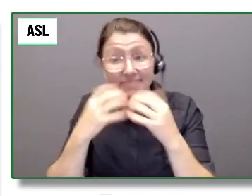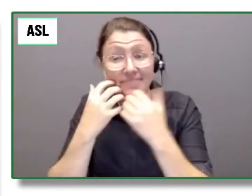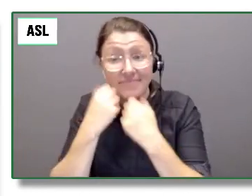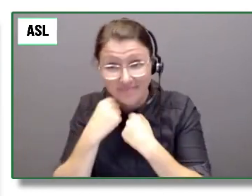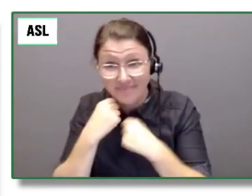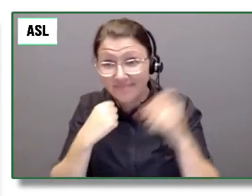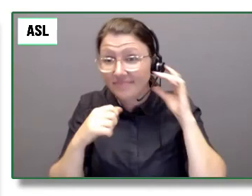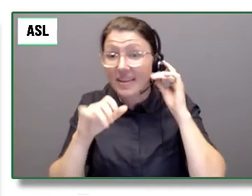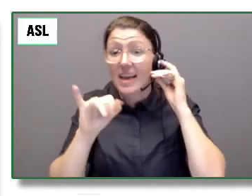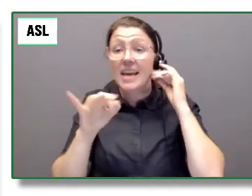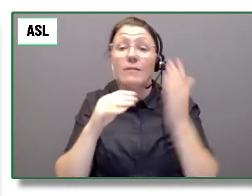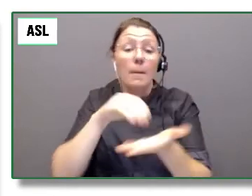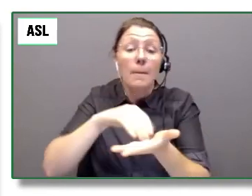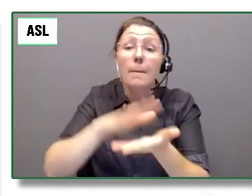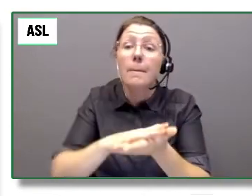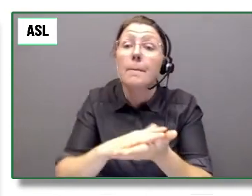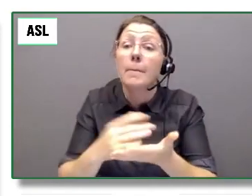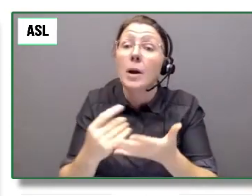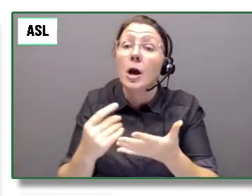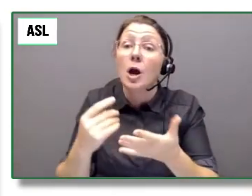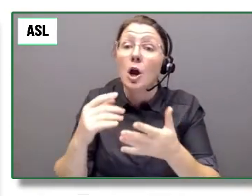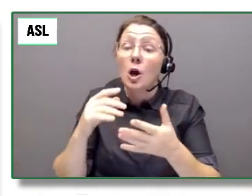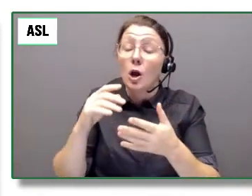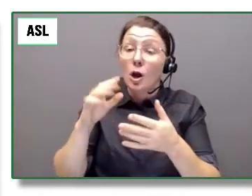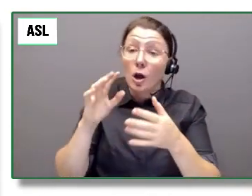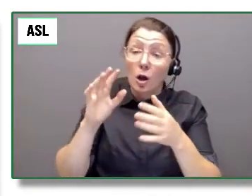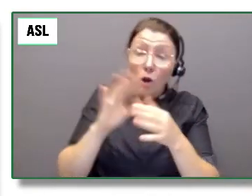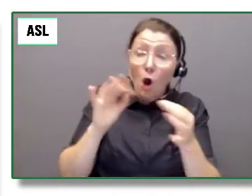a conference and you ask the question or perhaps this is something new to you and